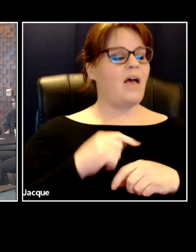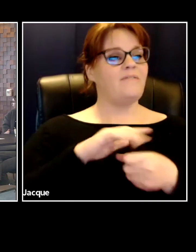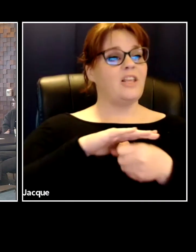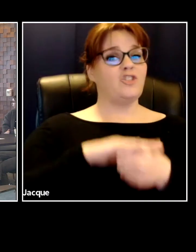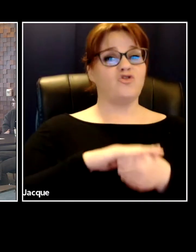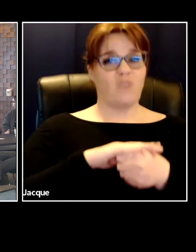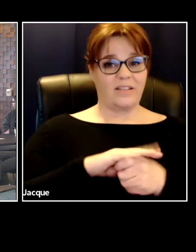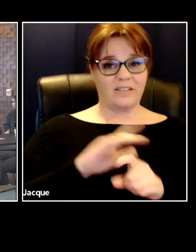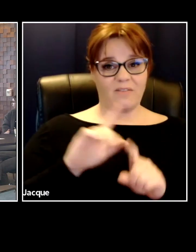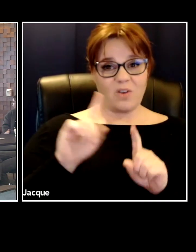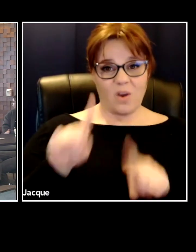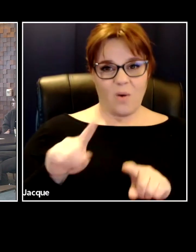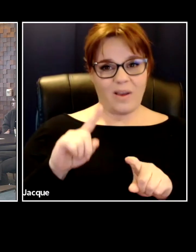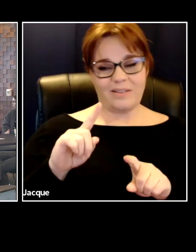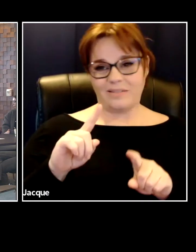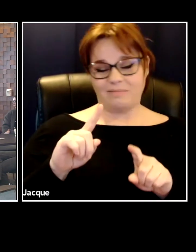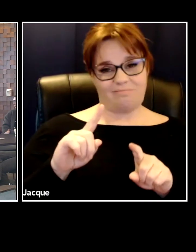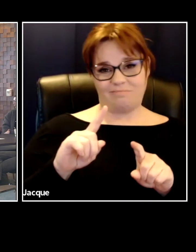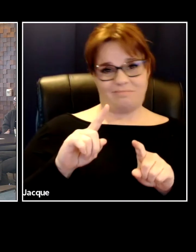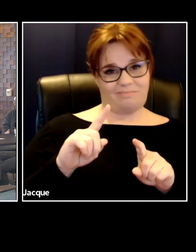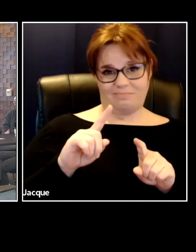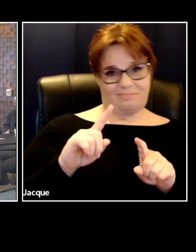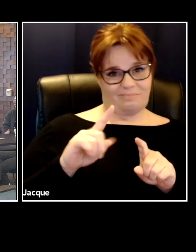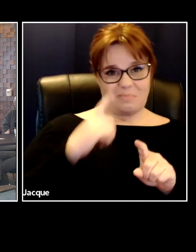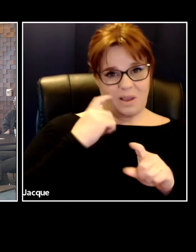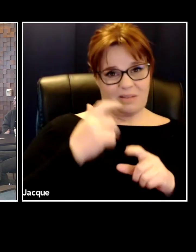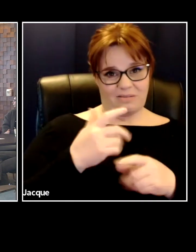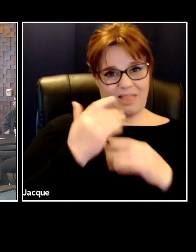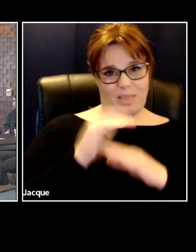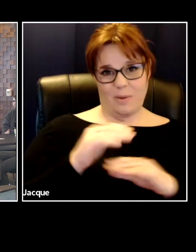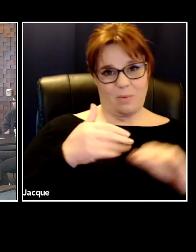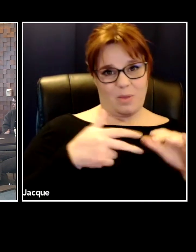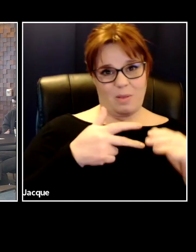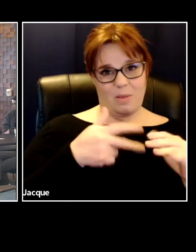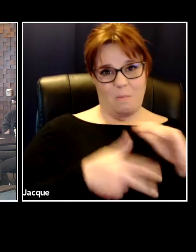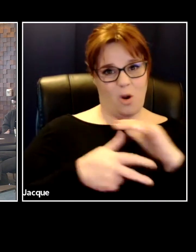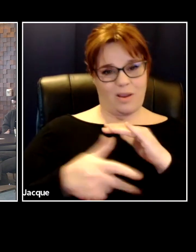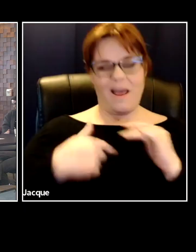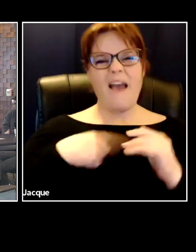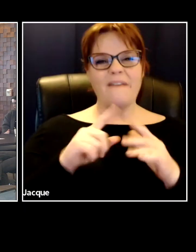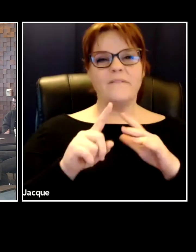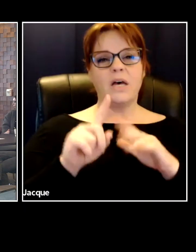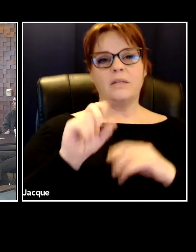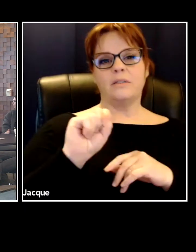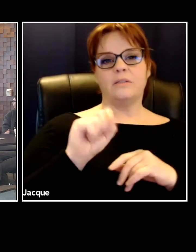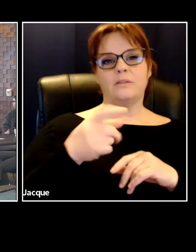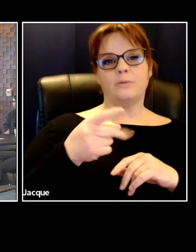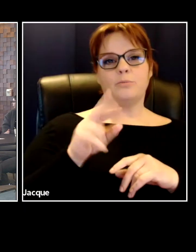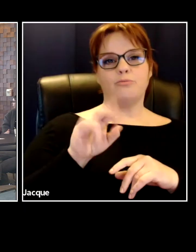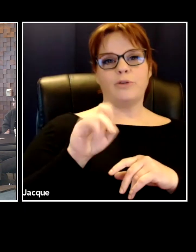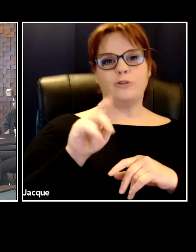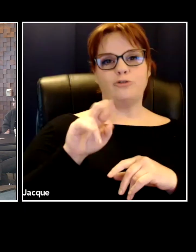I have a Sprinter van that doesn't garages as most people here have heard. Um so I use public